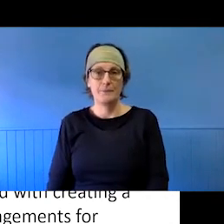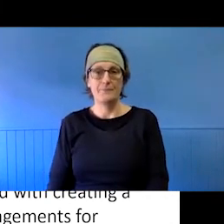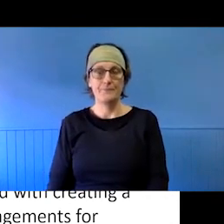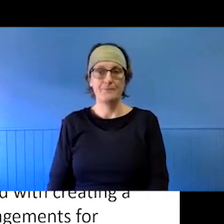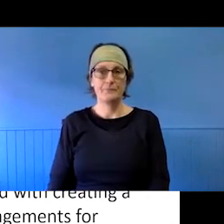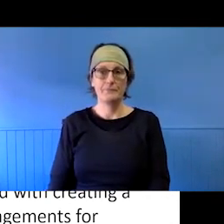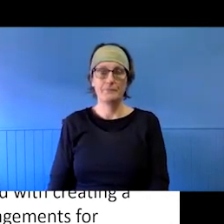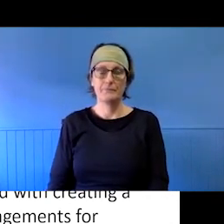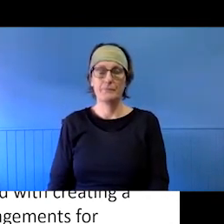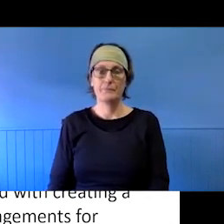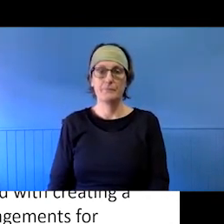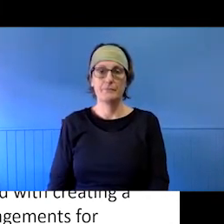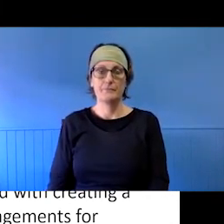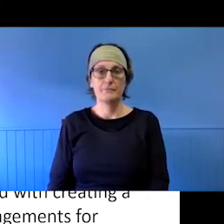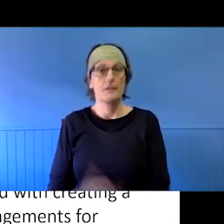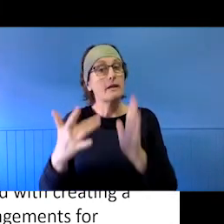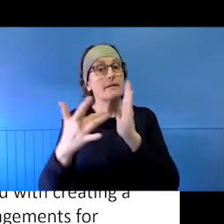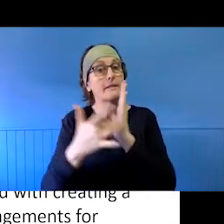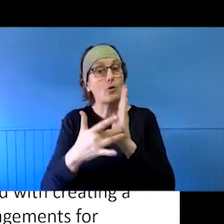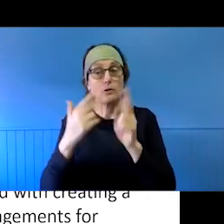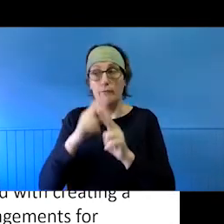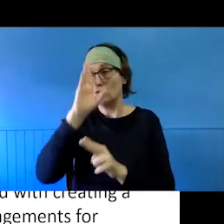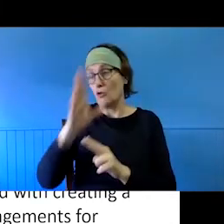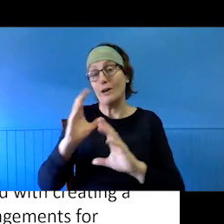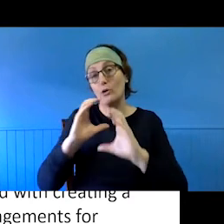look through technology for direct communication, there are many, many